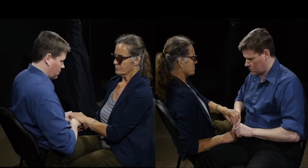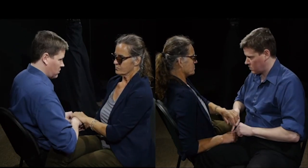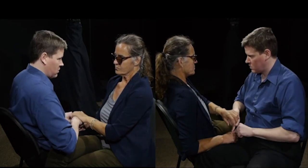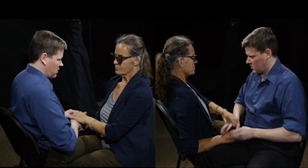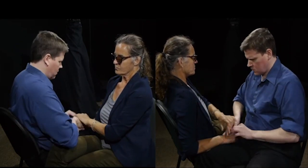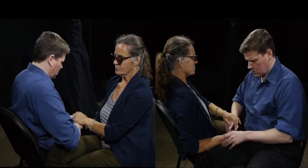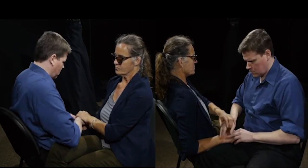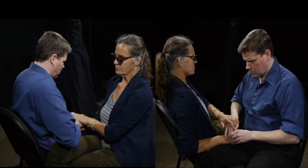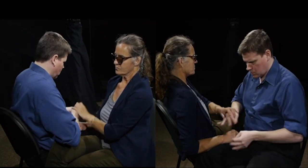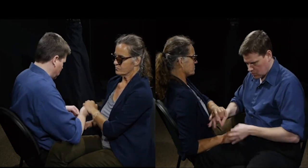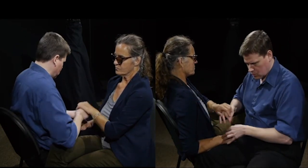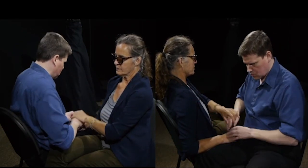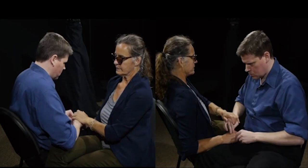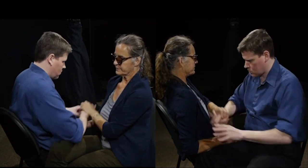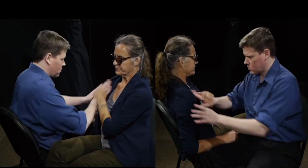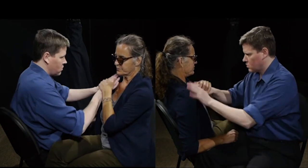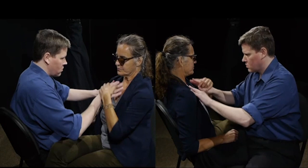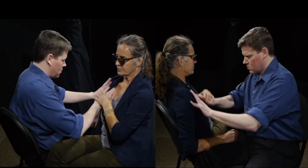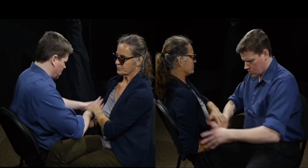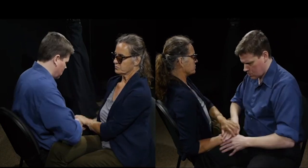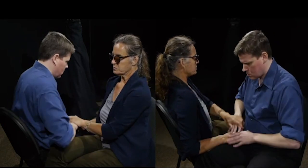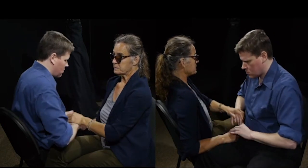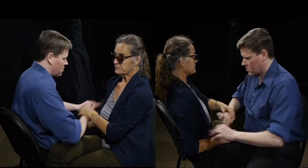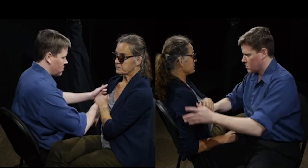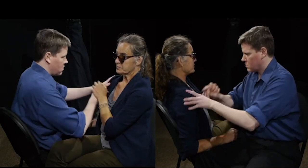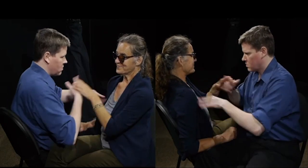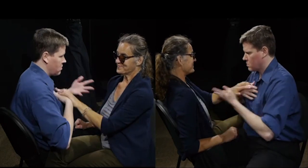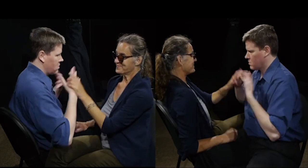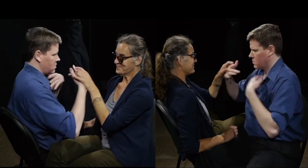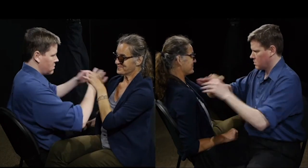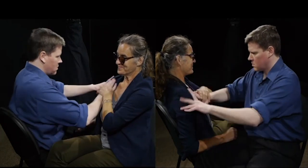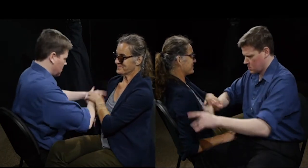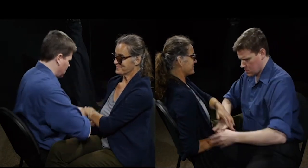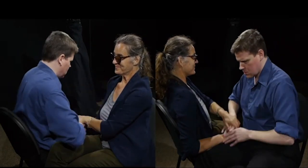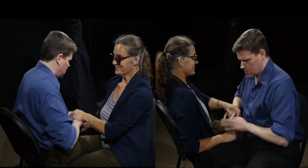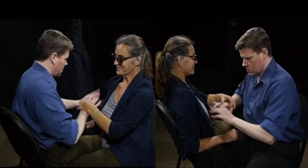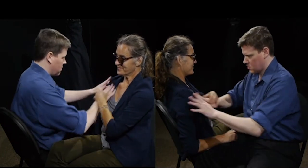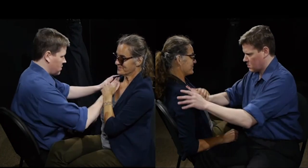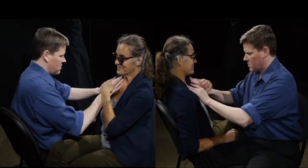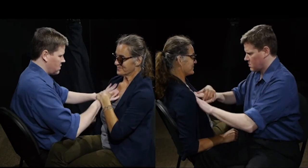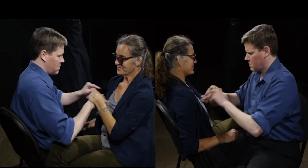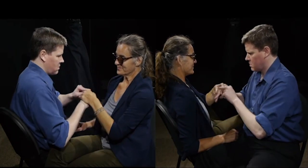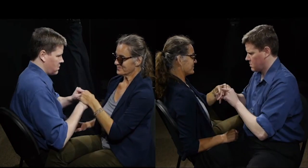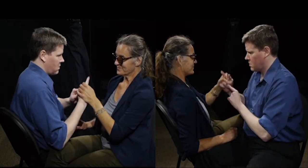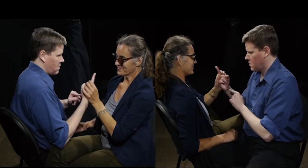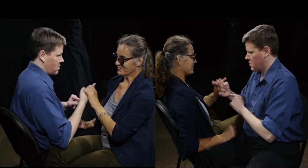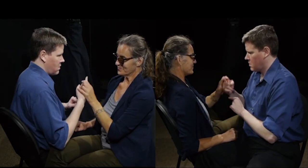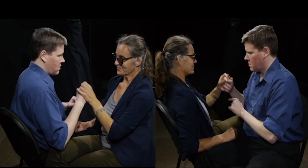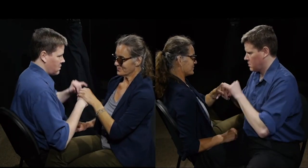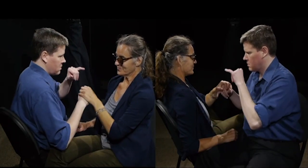are always coupled. As I explained earlier, my two hands can work in tandem to encode information on your dominant hand,